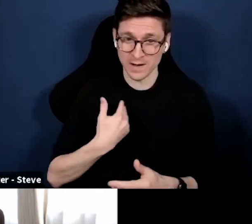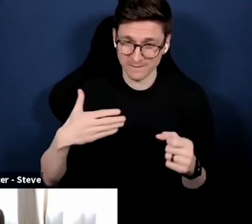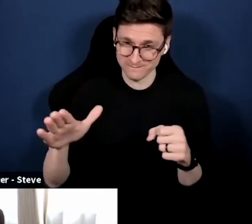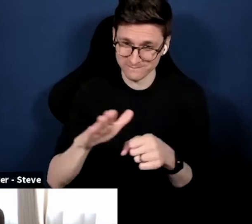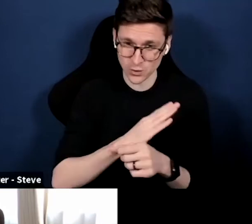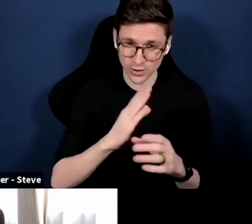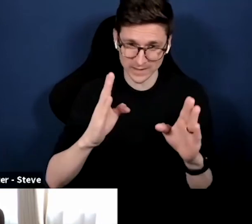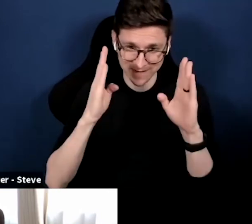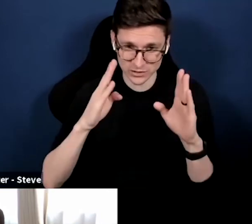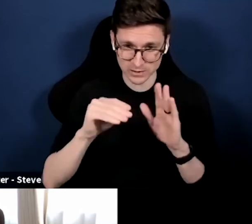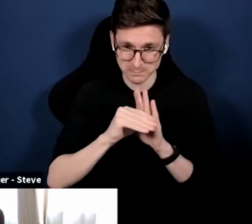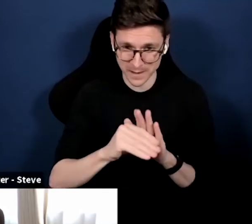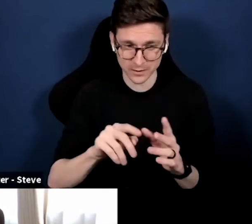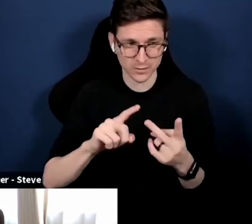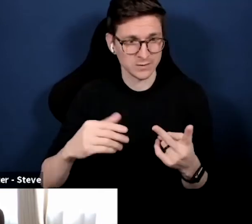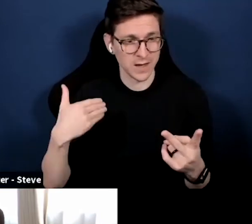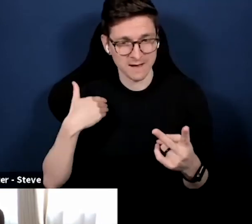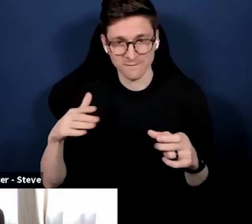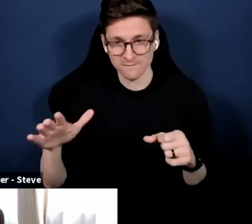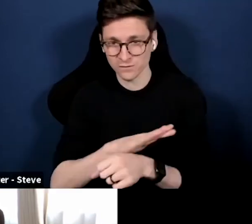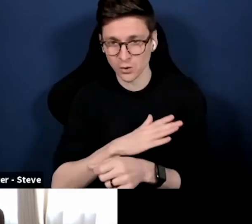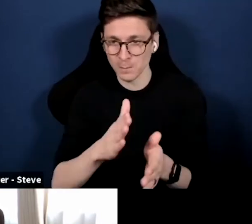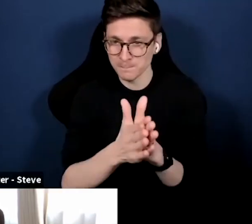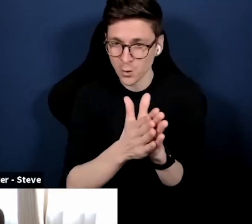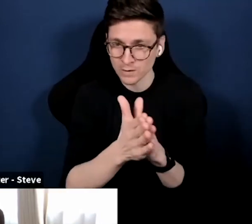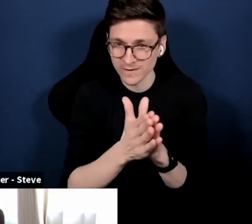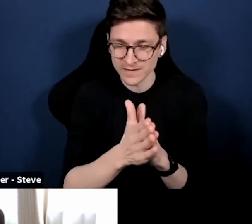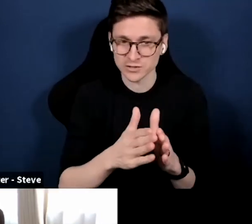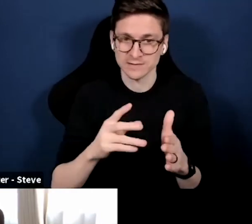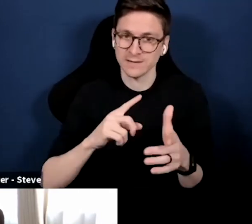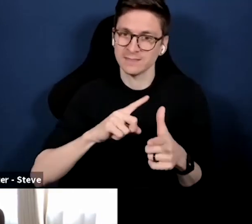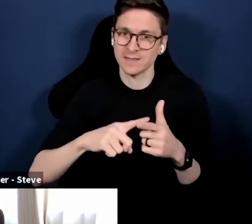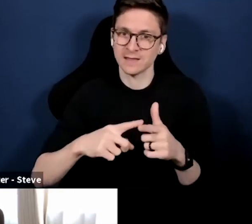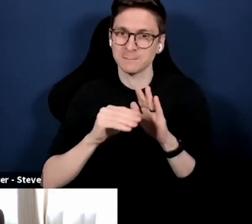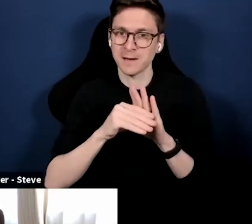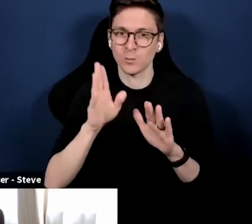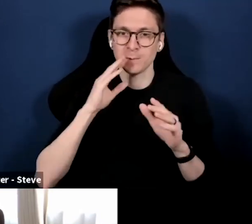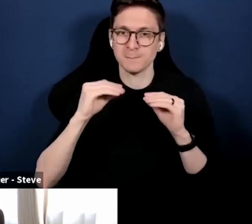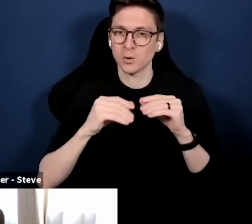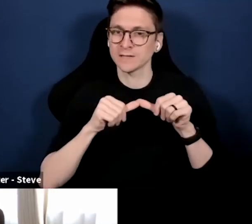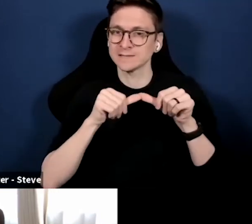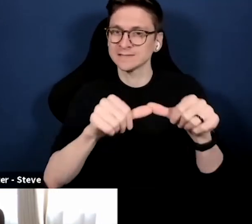so that the behaviors are all consistent so for example if baby x gets upset or stressed